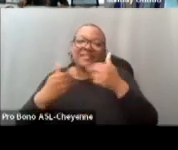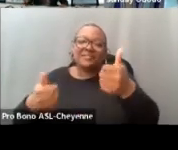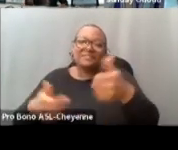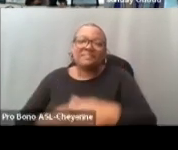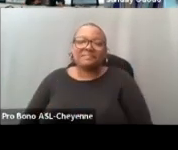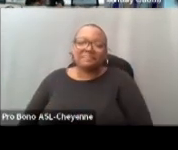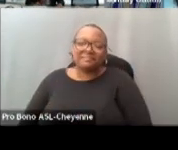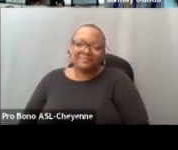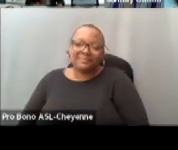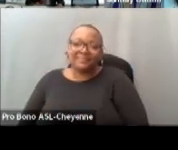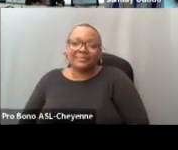Thank you so much.